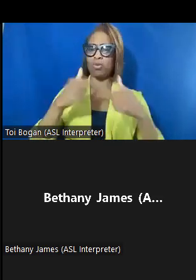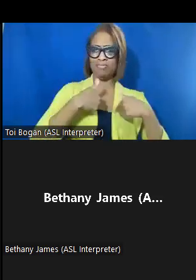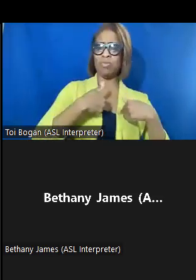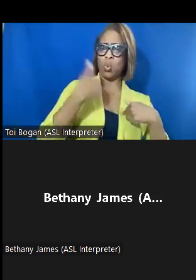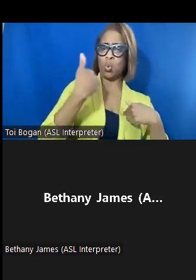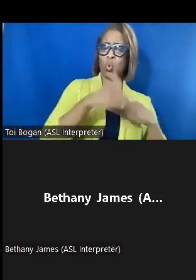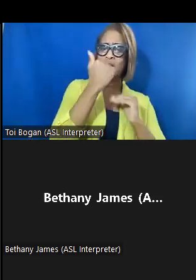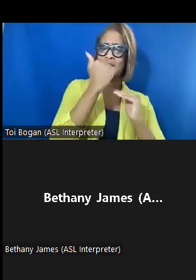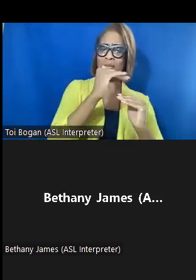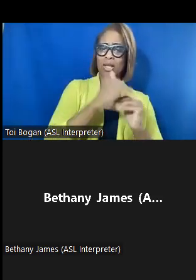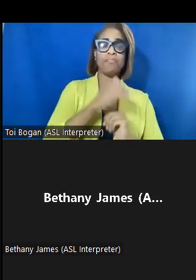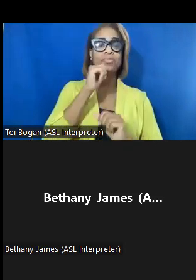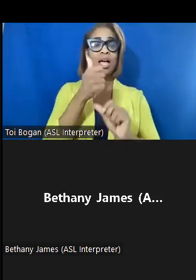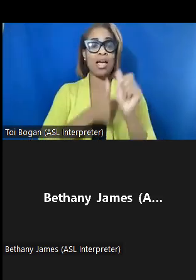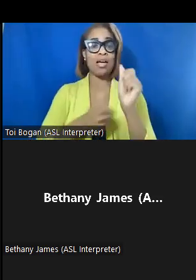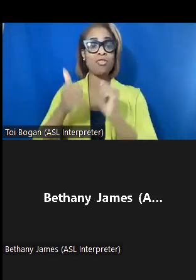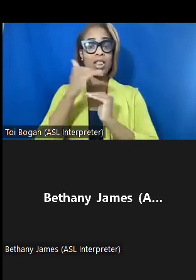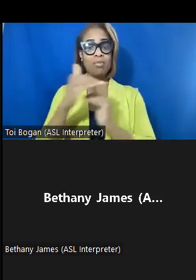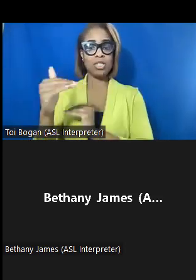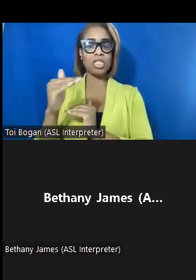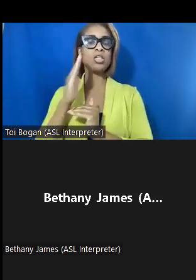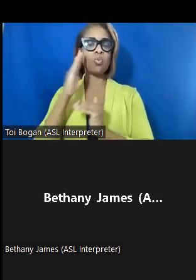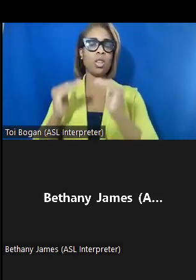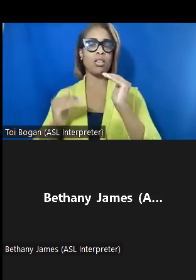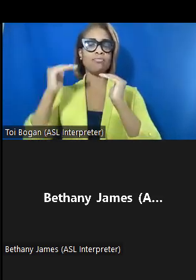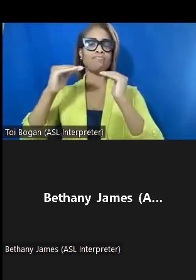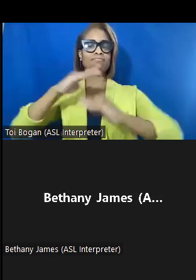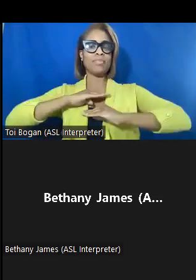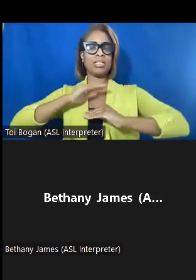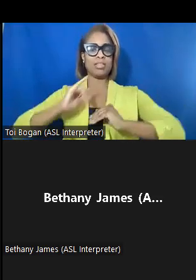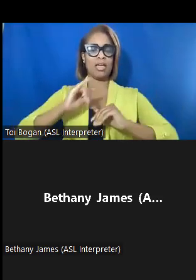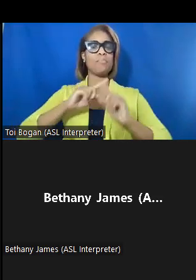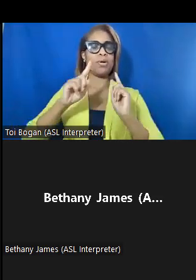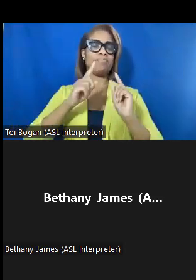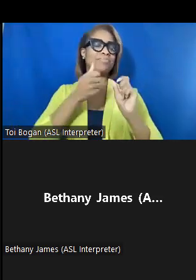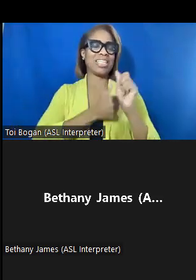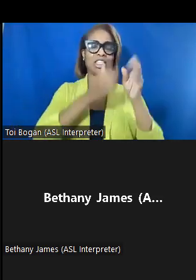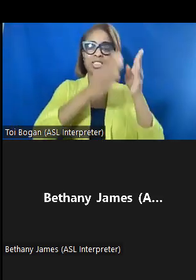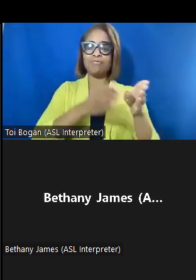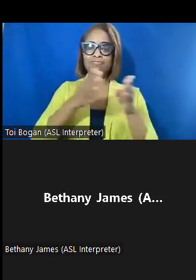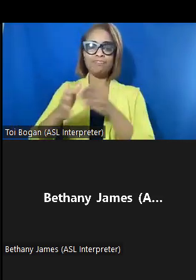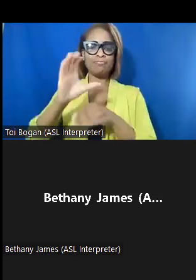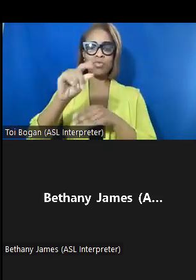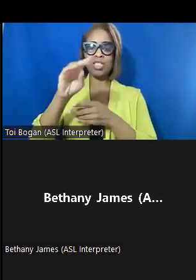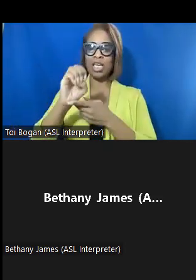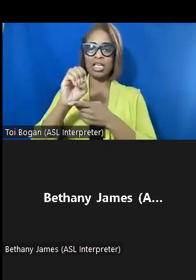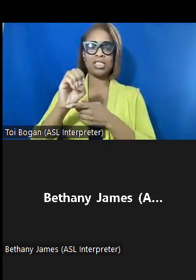Not every limitation will rise to that level, but it's a case by case basis decision in factoring.